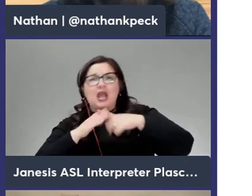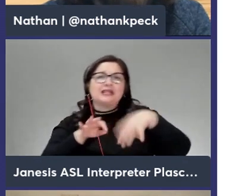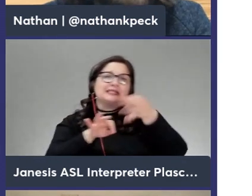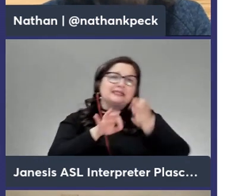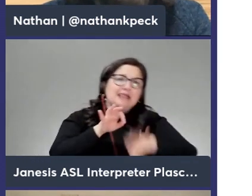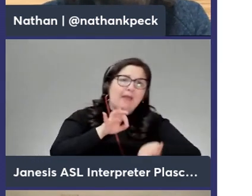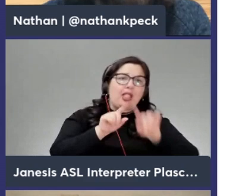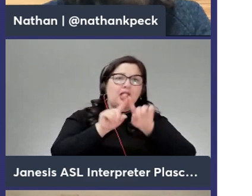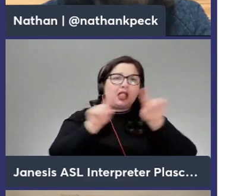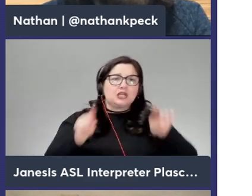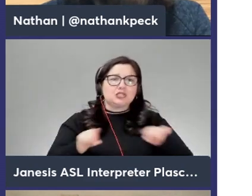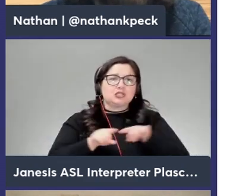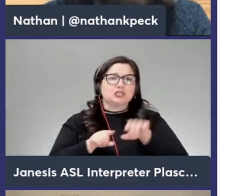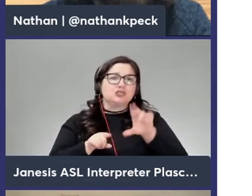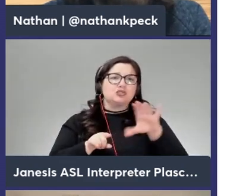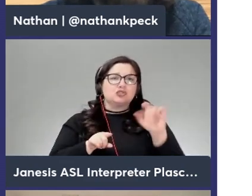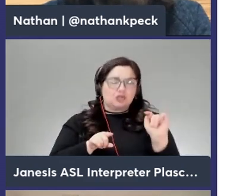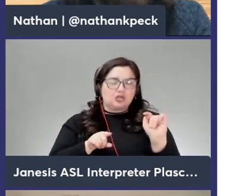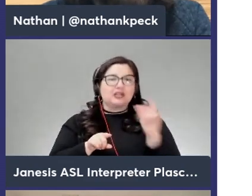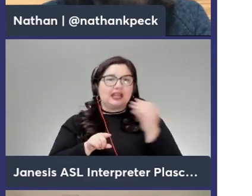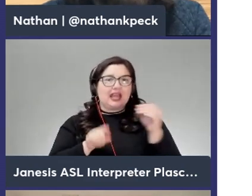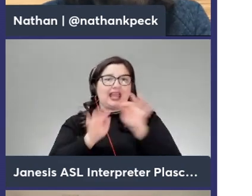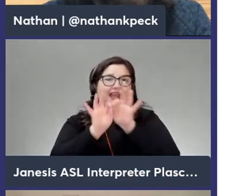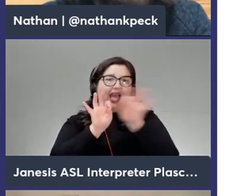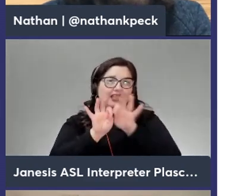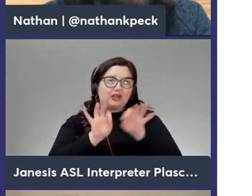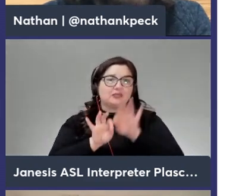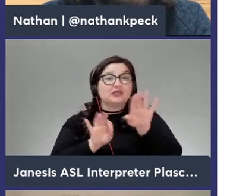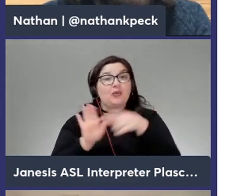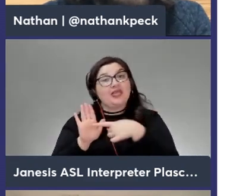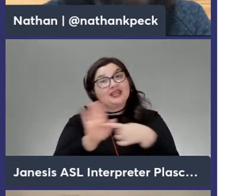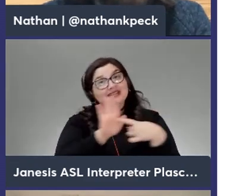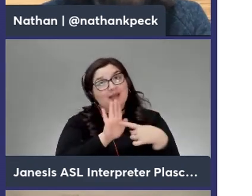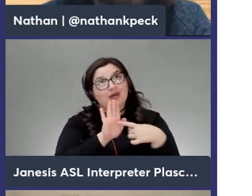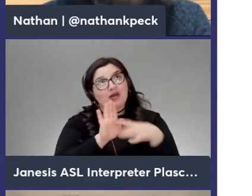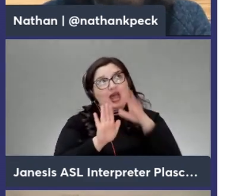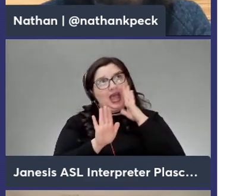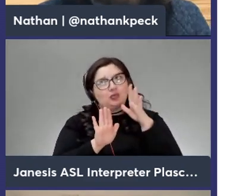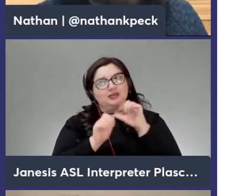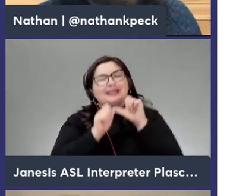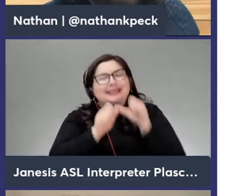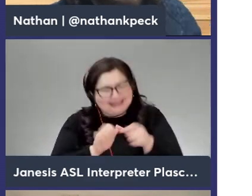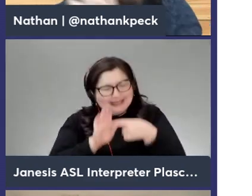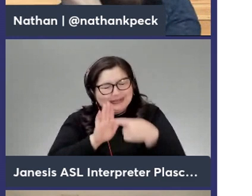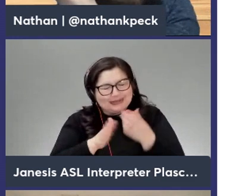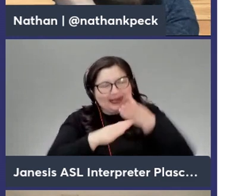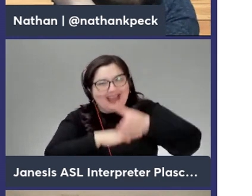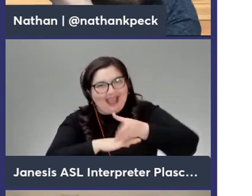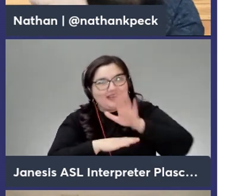And I should say, the demo that I was showing, and, well, I'm gonna continue showing after this, is like an advanced quantum circuit,